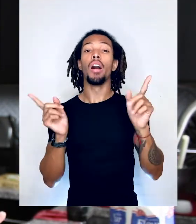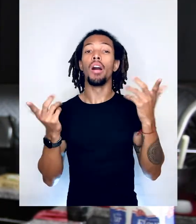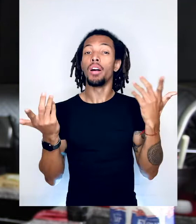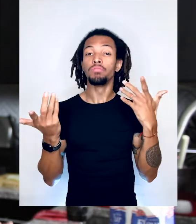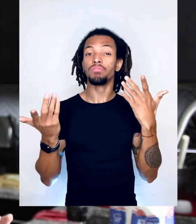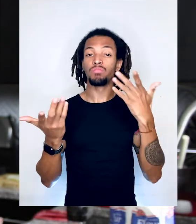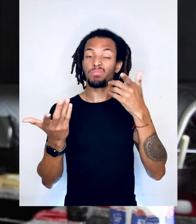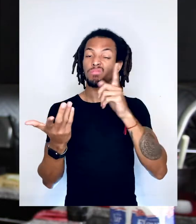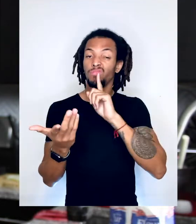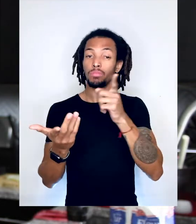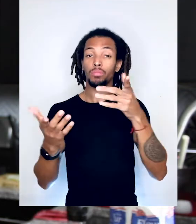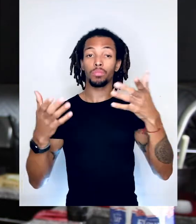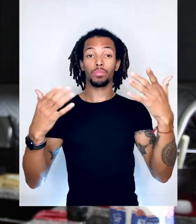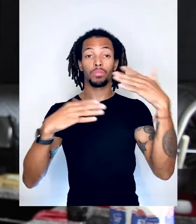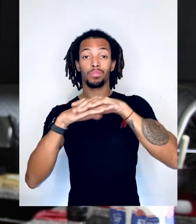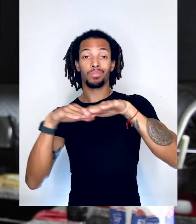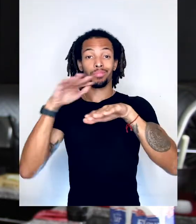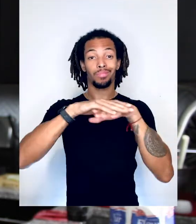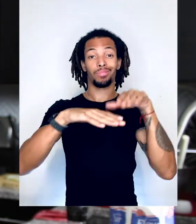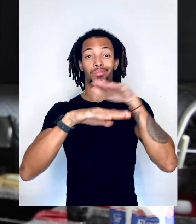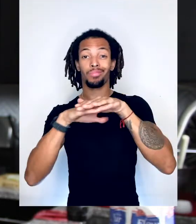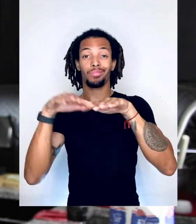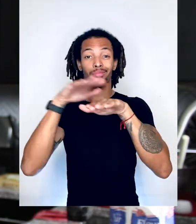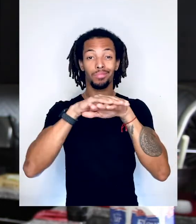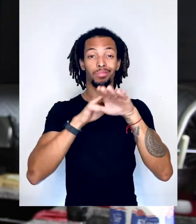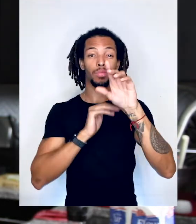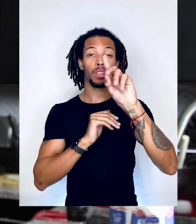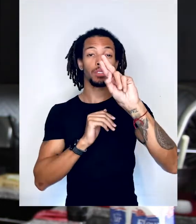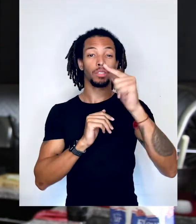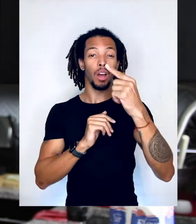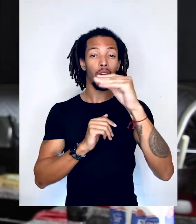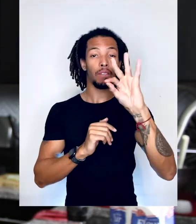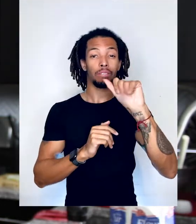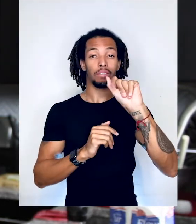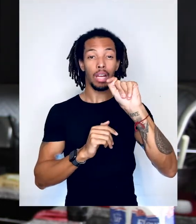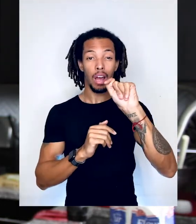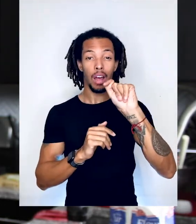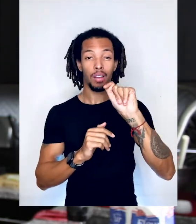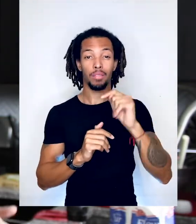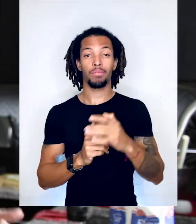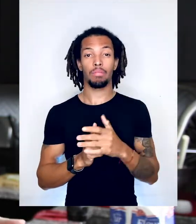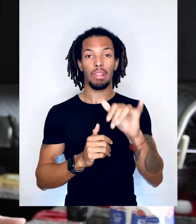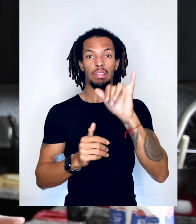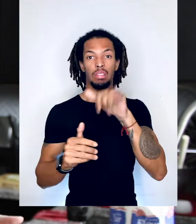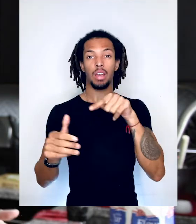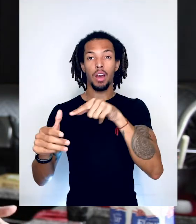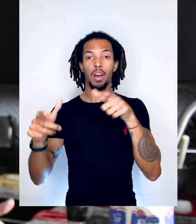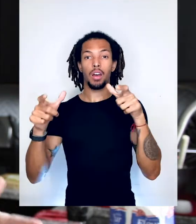when you layer dough and fat and dough and fat on top of each other like this, that's how you get